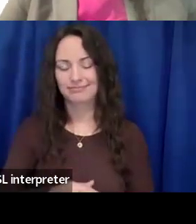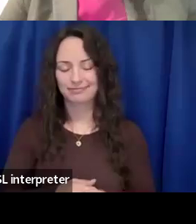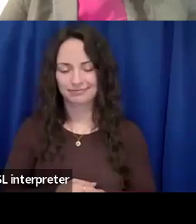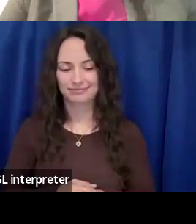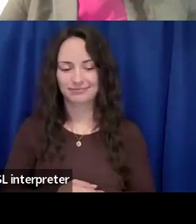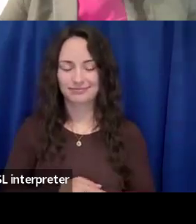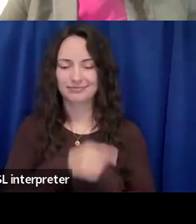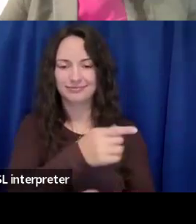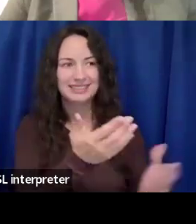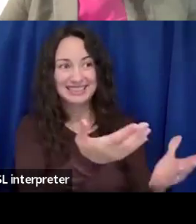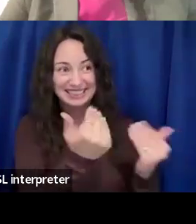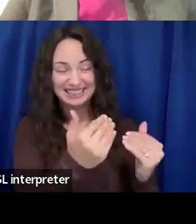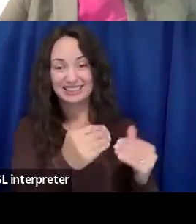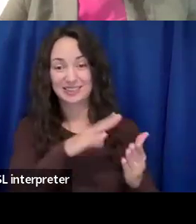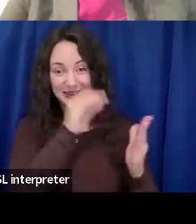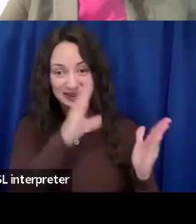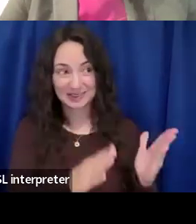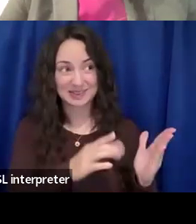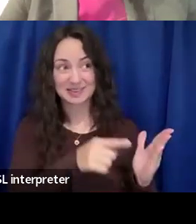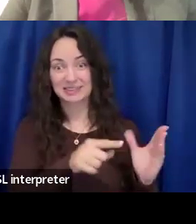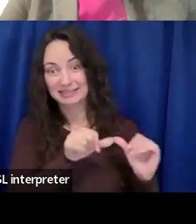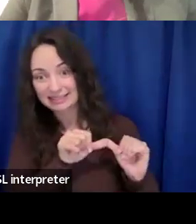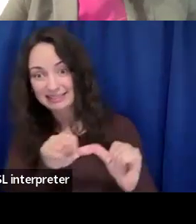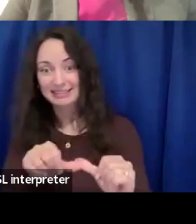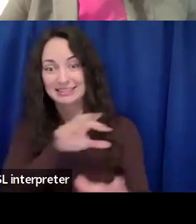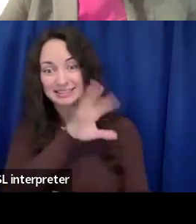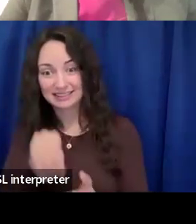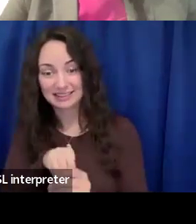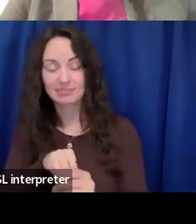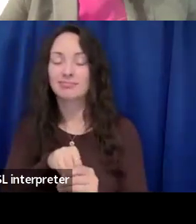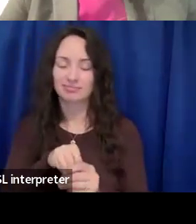to keep students engaged was also problematic.